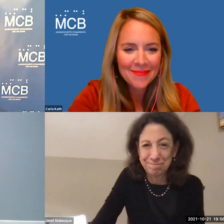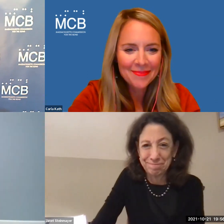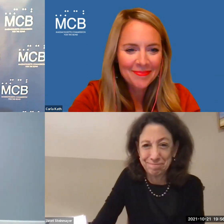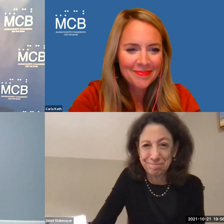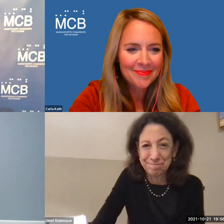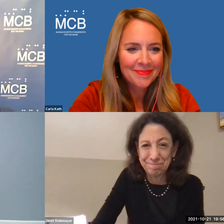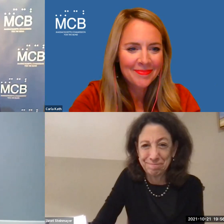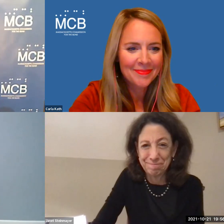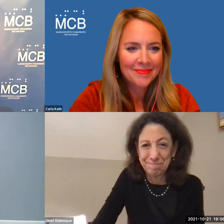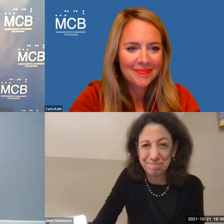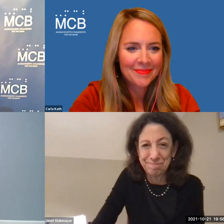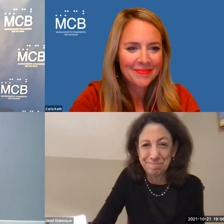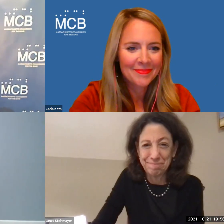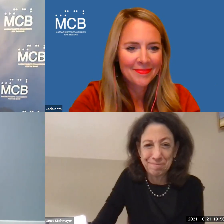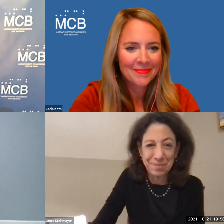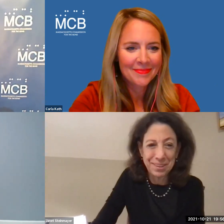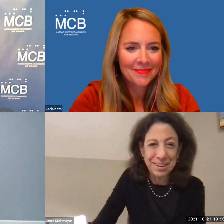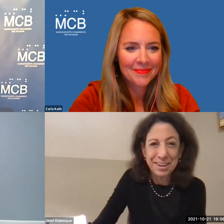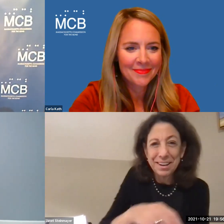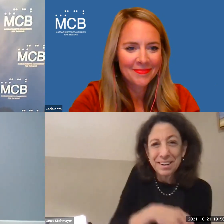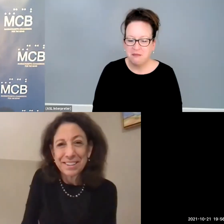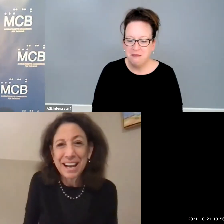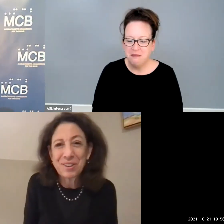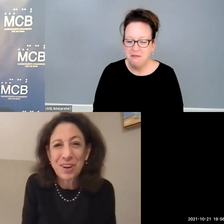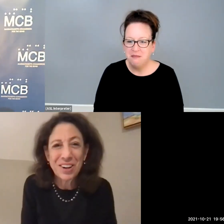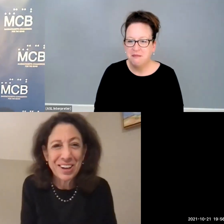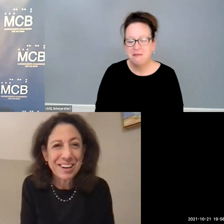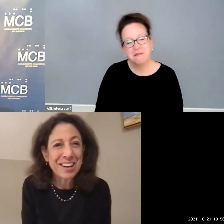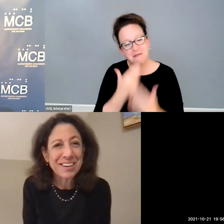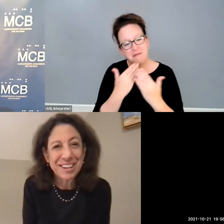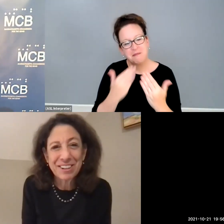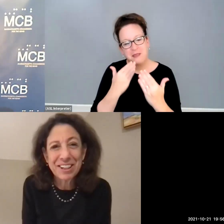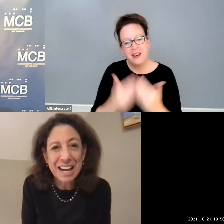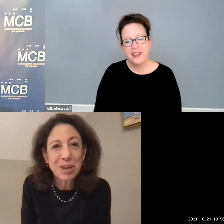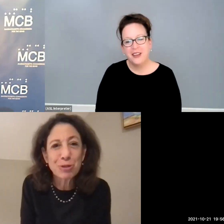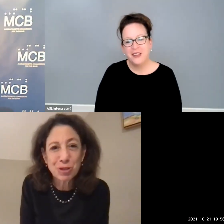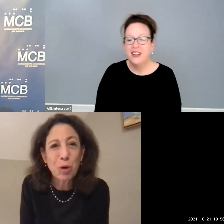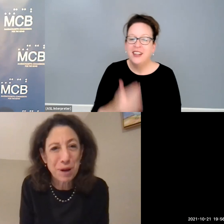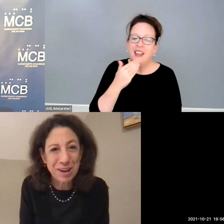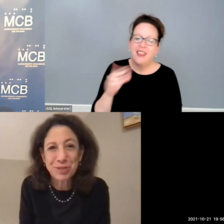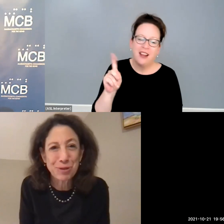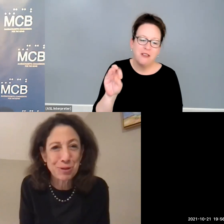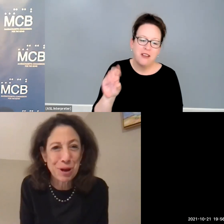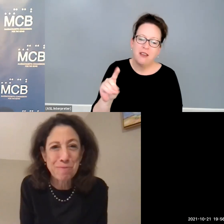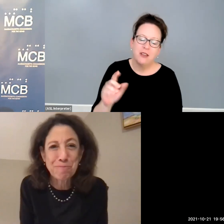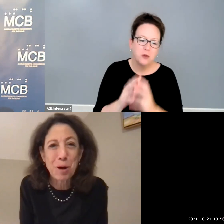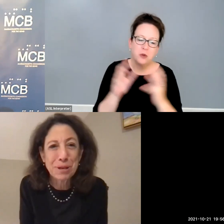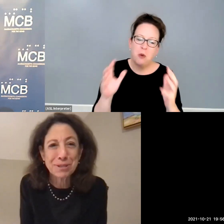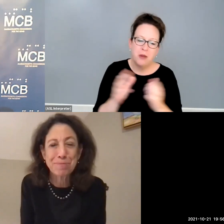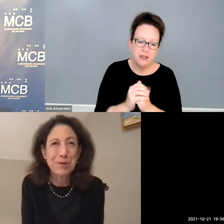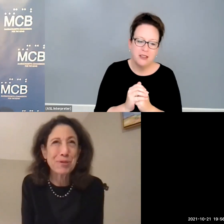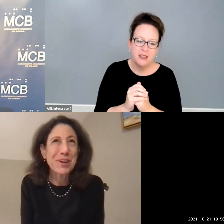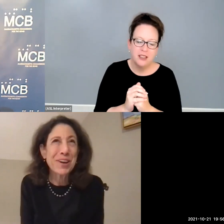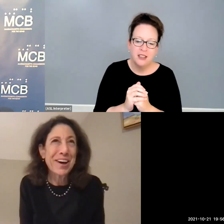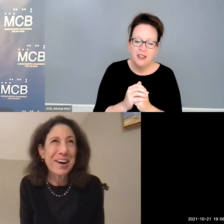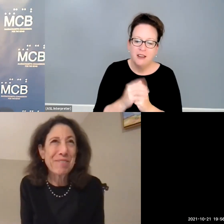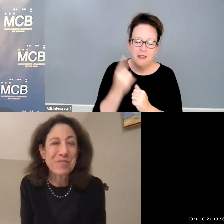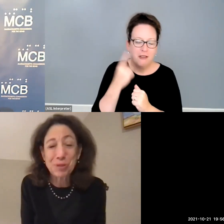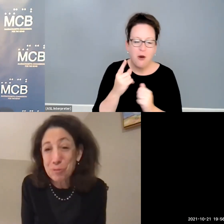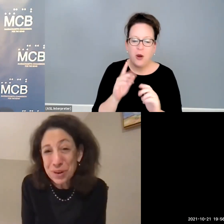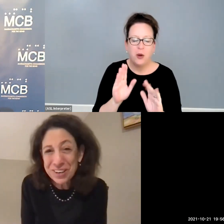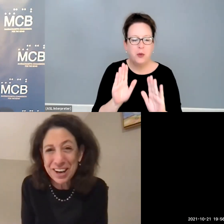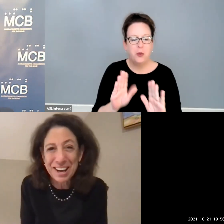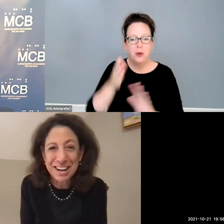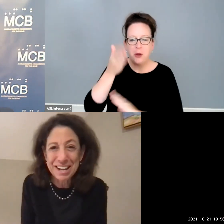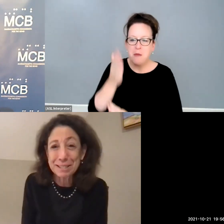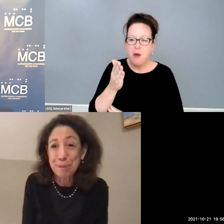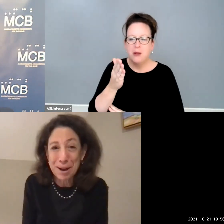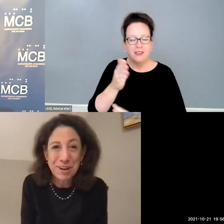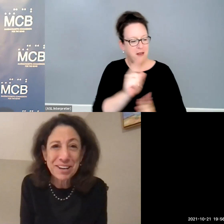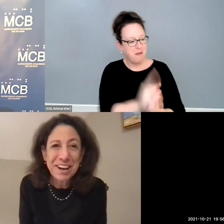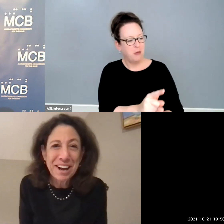Thank you Carla. And David, thank you so much for, um, moments both, um, sobering and inspiring,